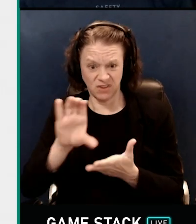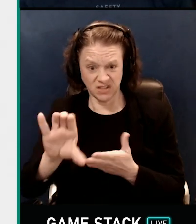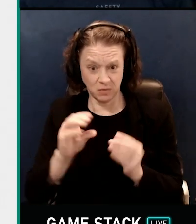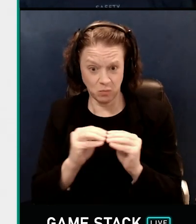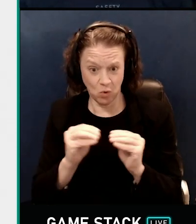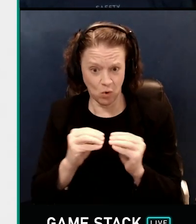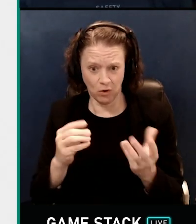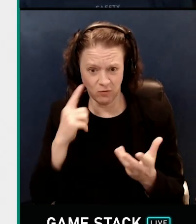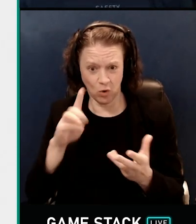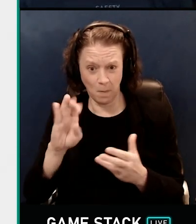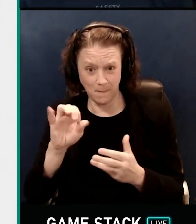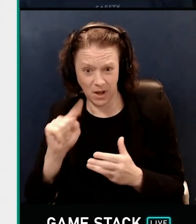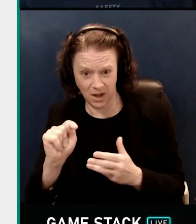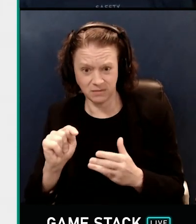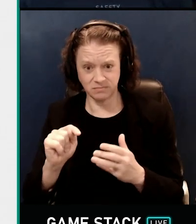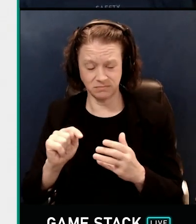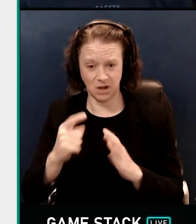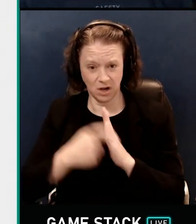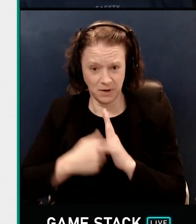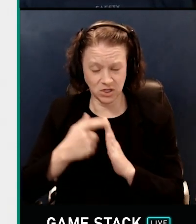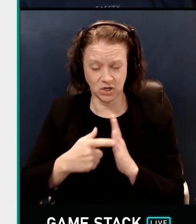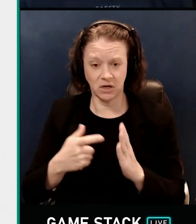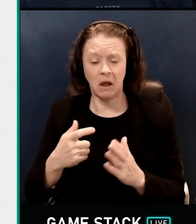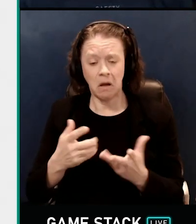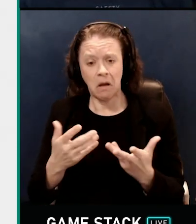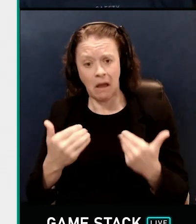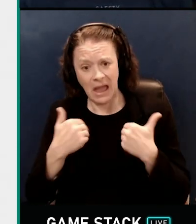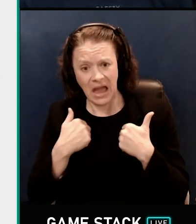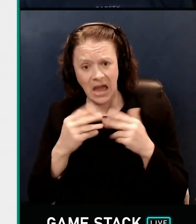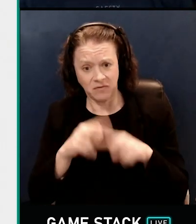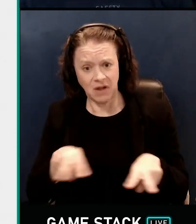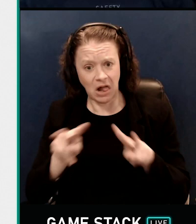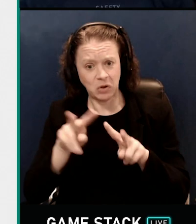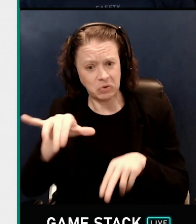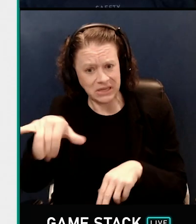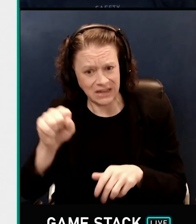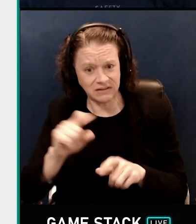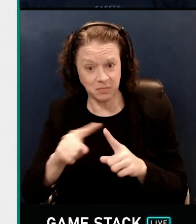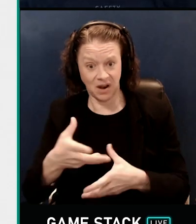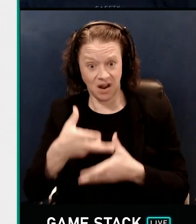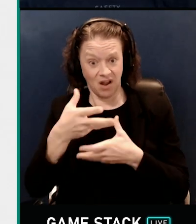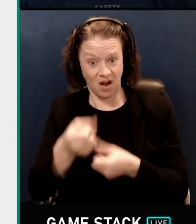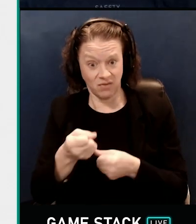Well, they definitely had value or confidence wasn't really growing overtime.